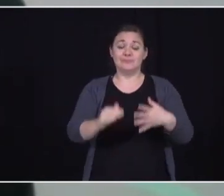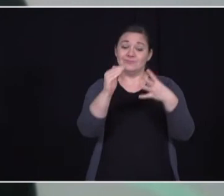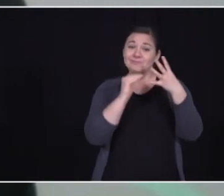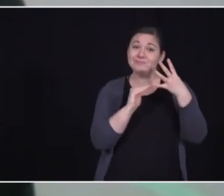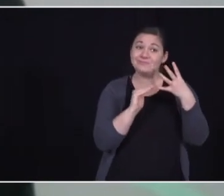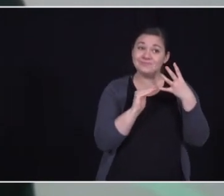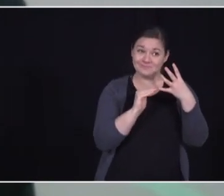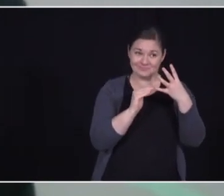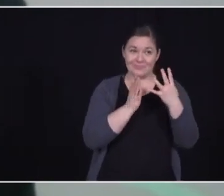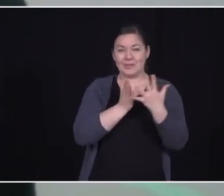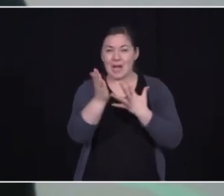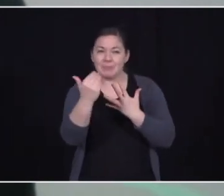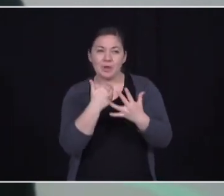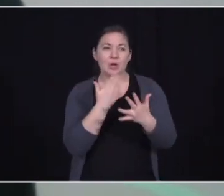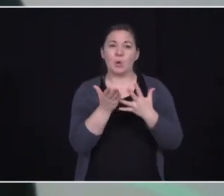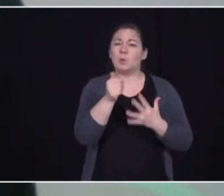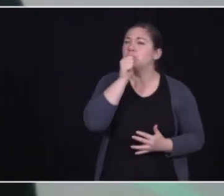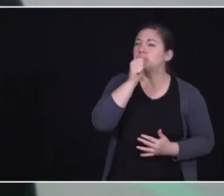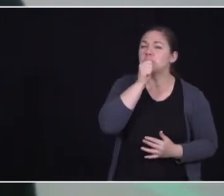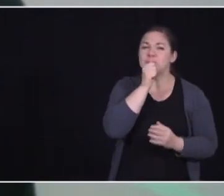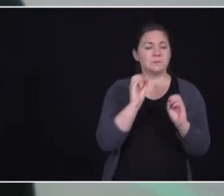transparency,